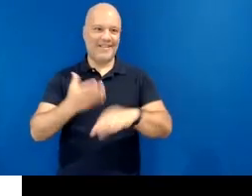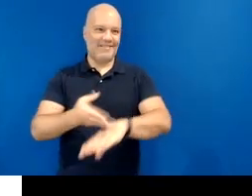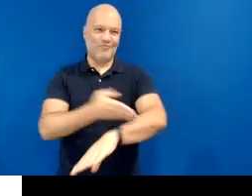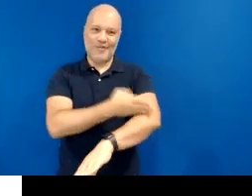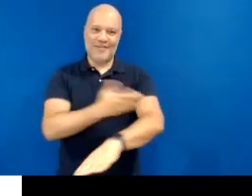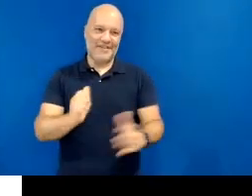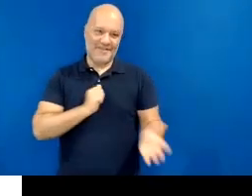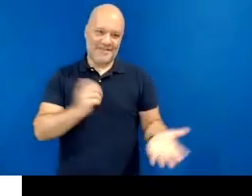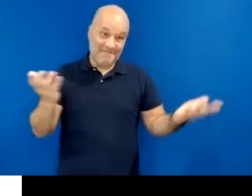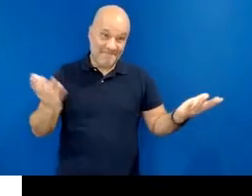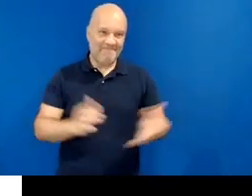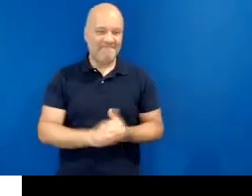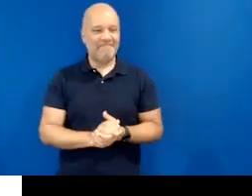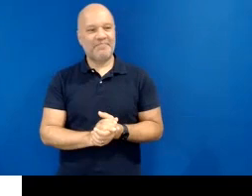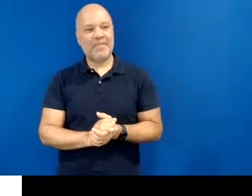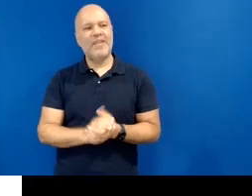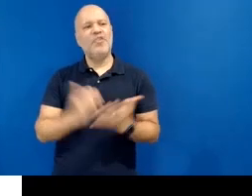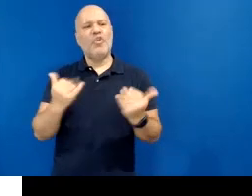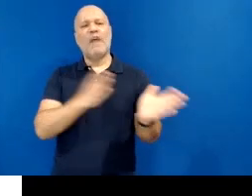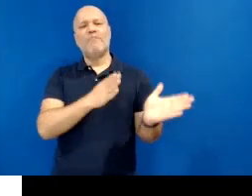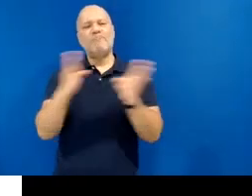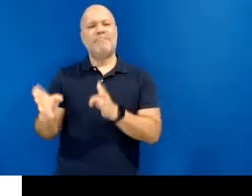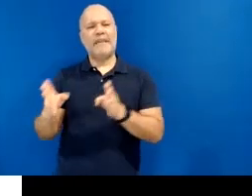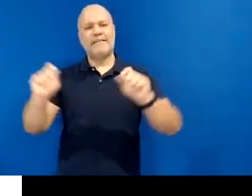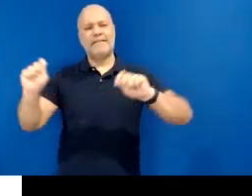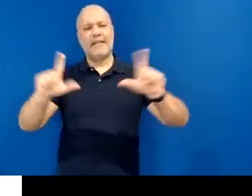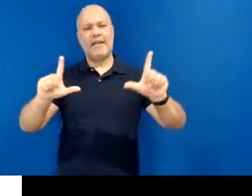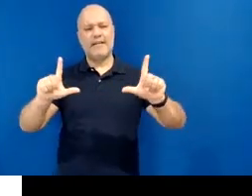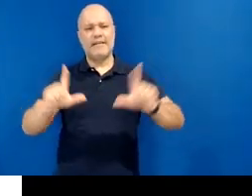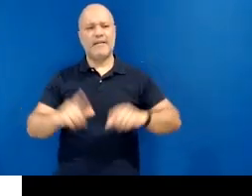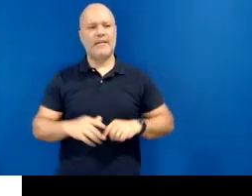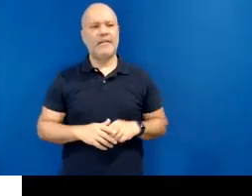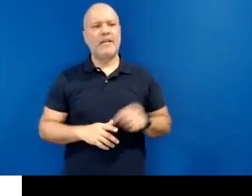So let's get into a little bit of this and gets to be really interesting